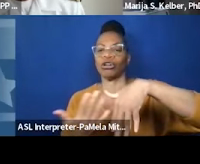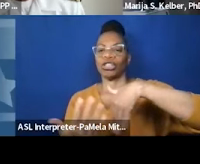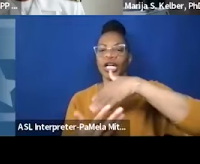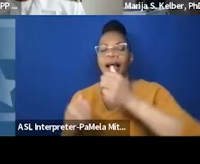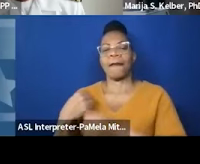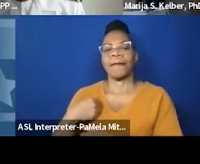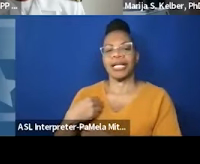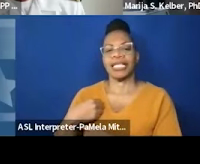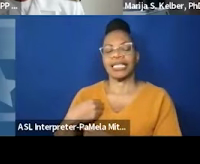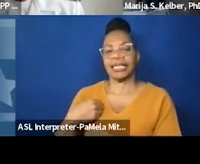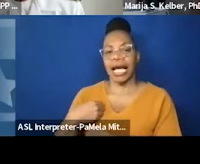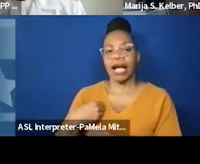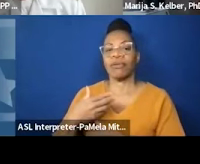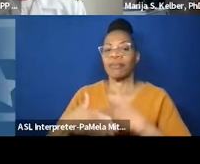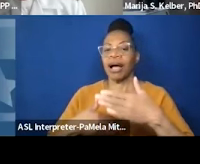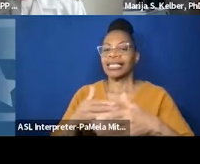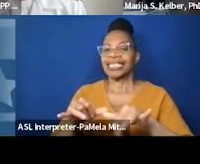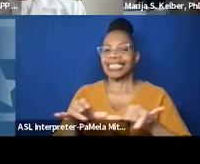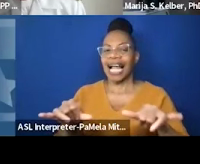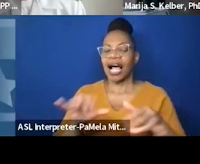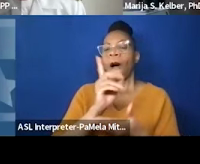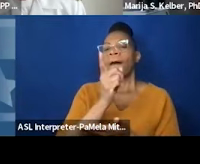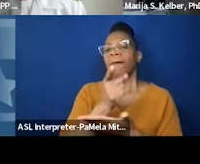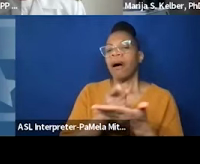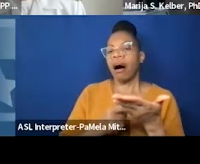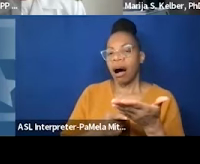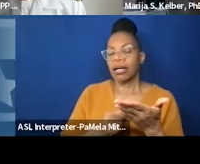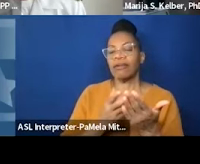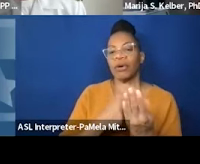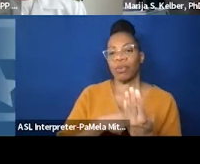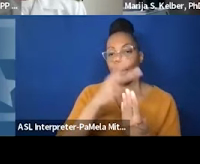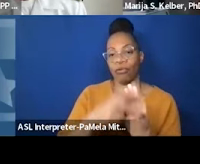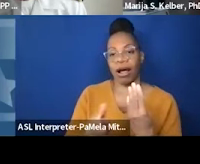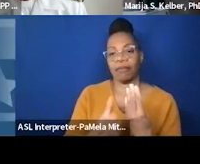which is a part of the 988 program. The other resource is the Real Warriors Campaign.